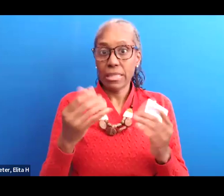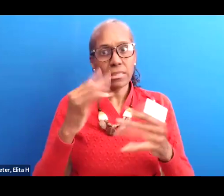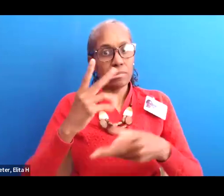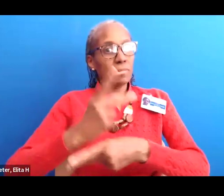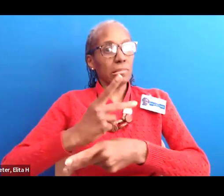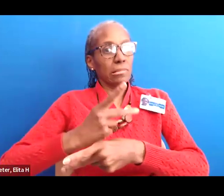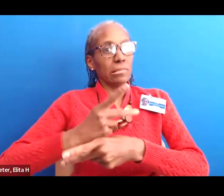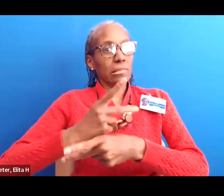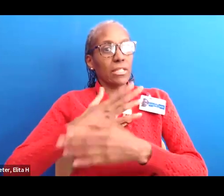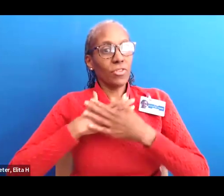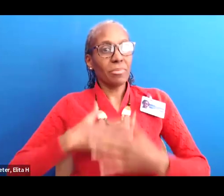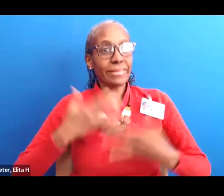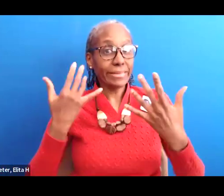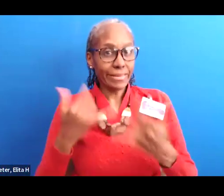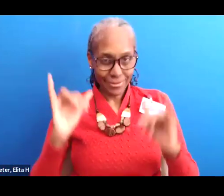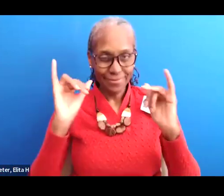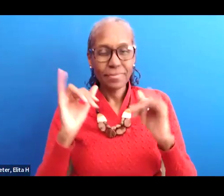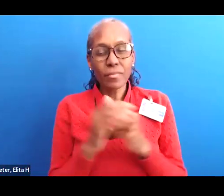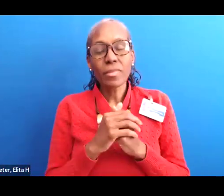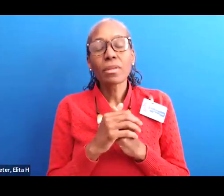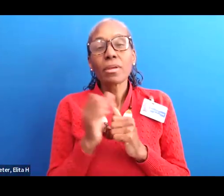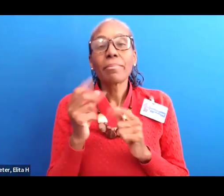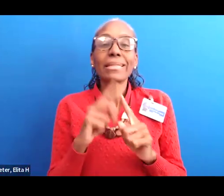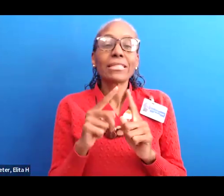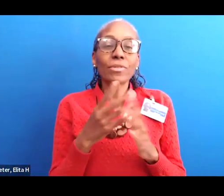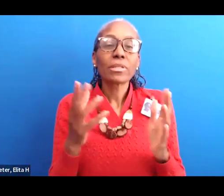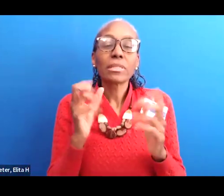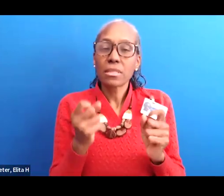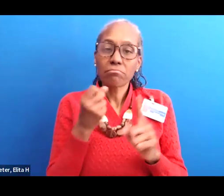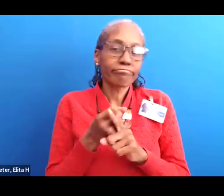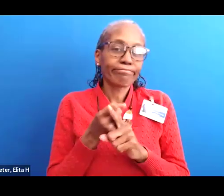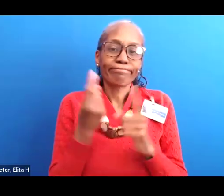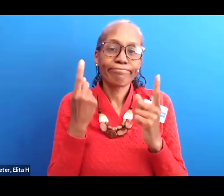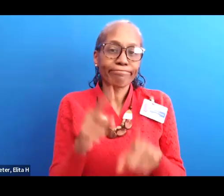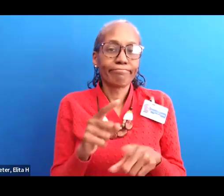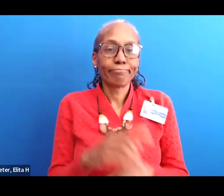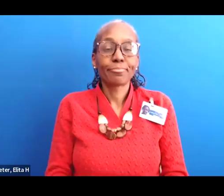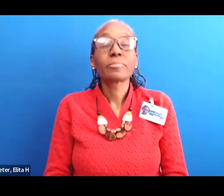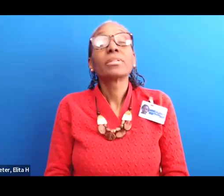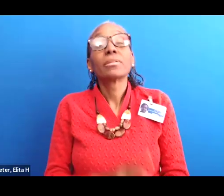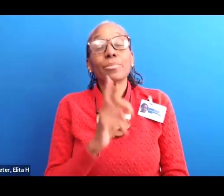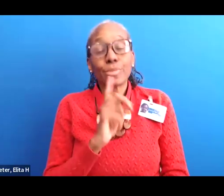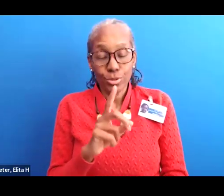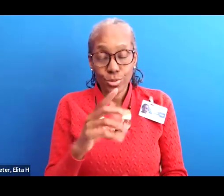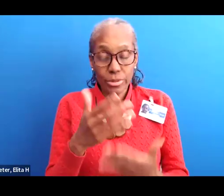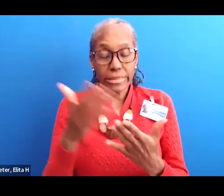tender, loving care of it. There are all kinds of things that can happen. Be sure and get those cards if you can.